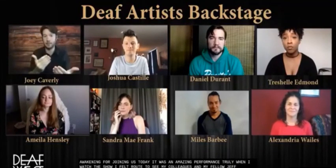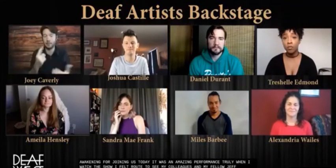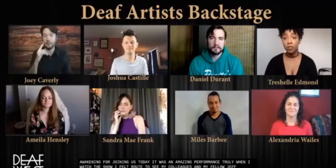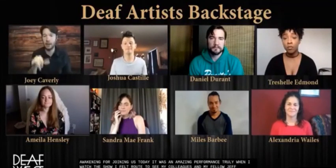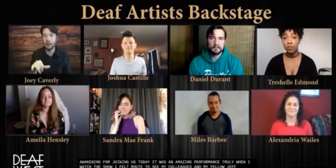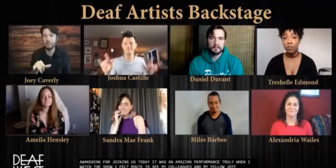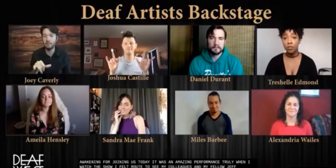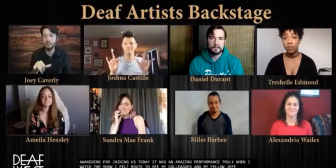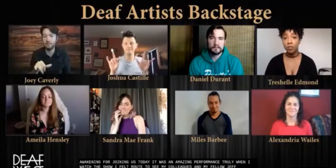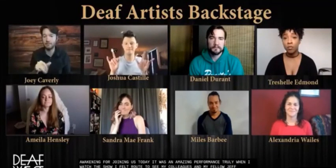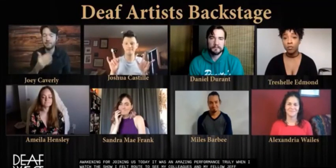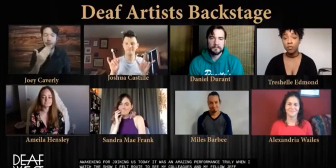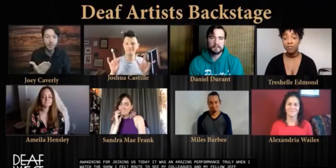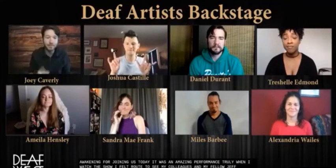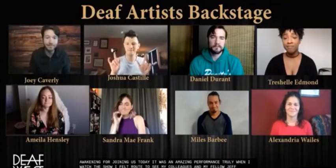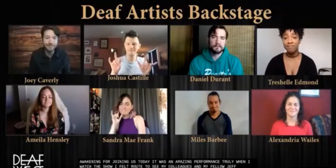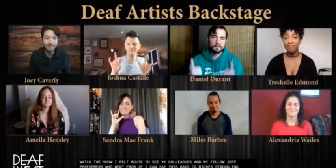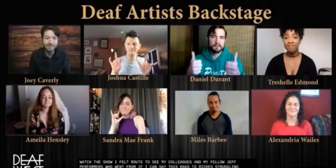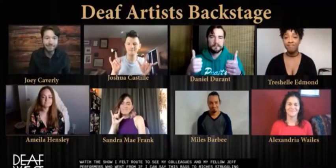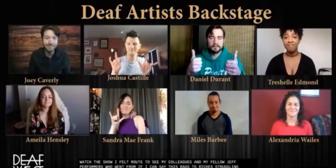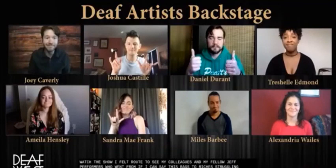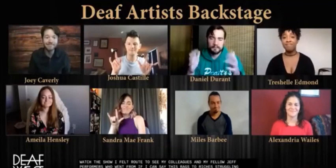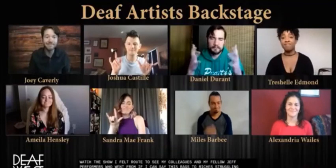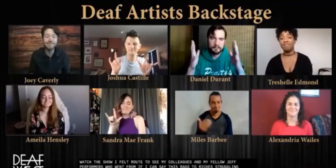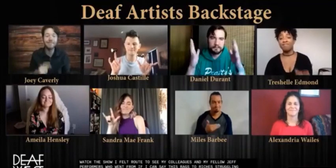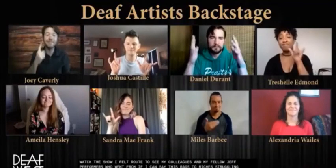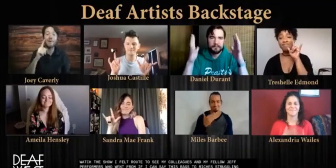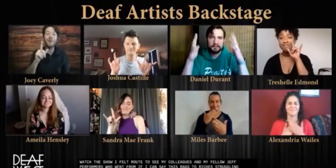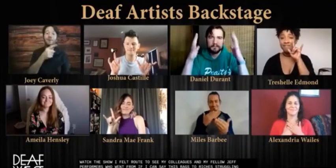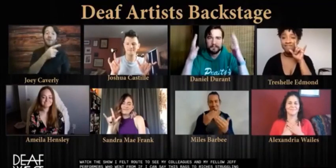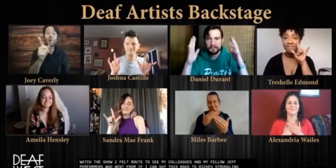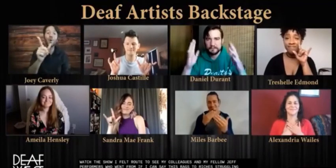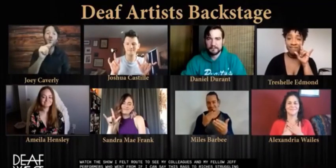I want to thank you all for that and for being the trailblazers that you were.